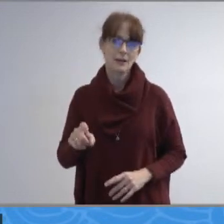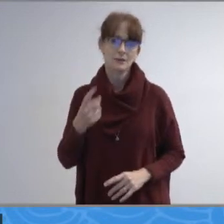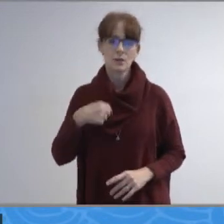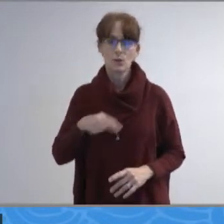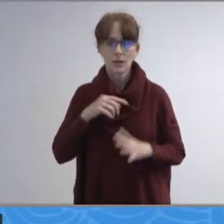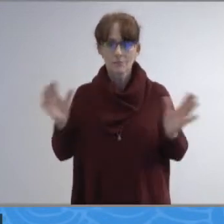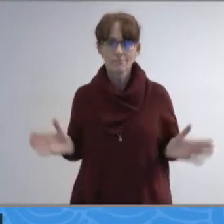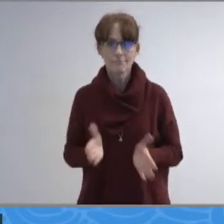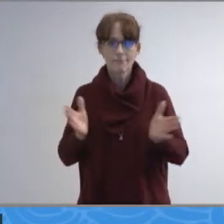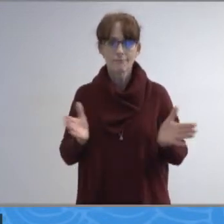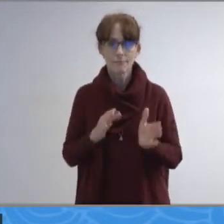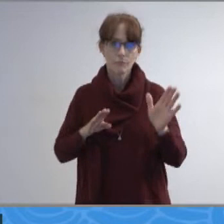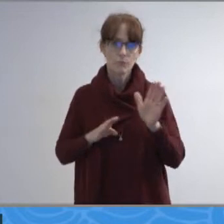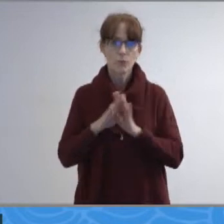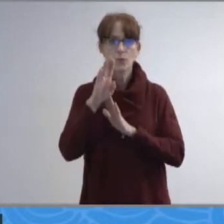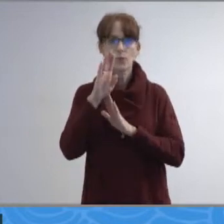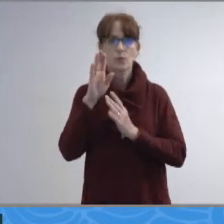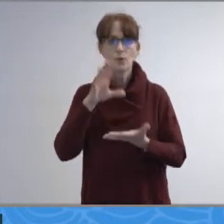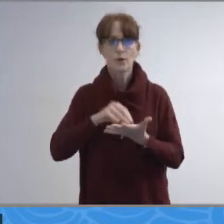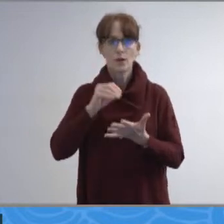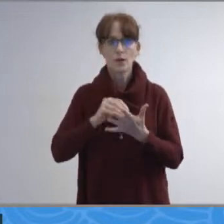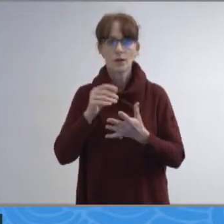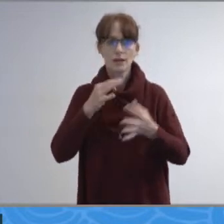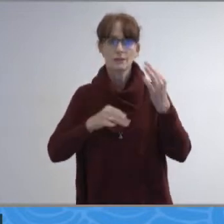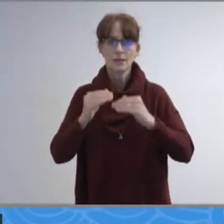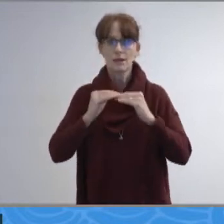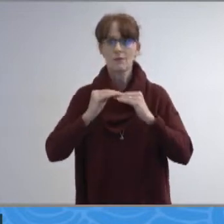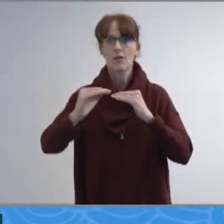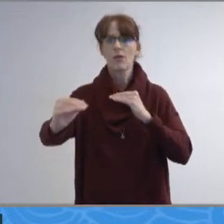the learning of the students rather than try to remediate the learning of the student.